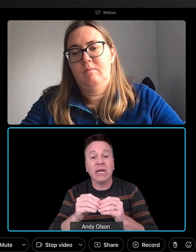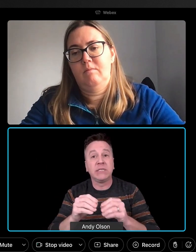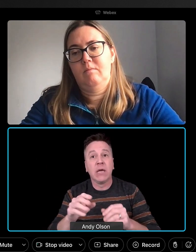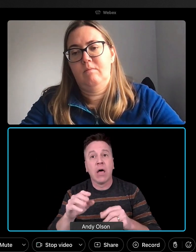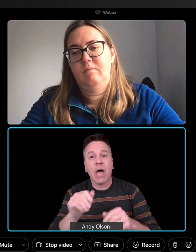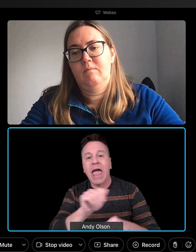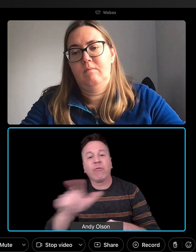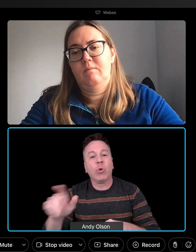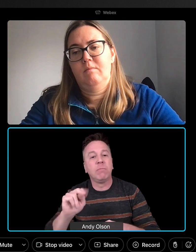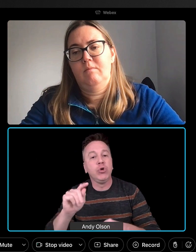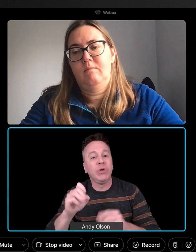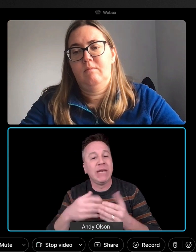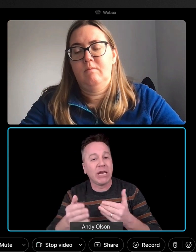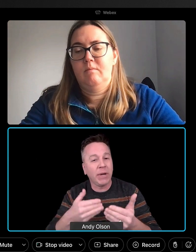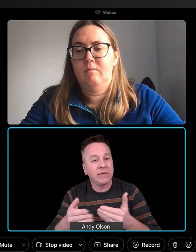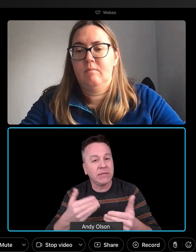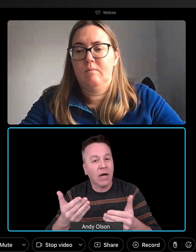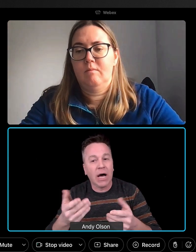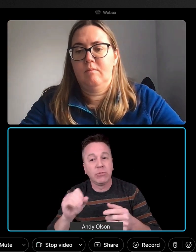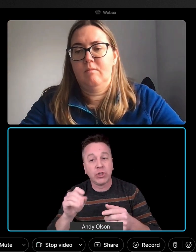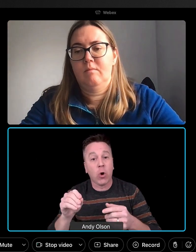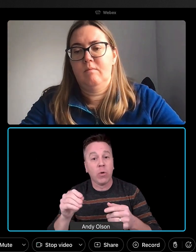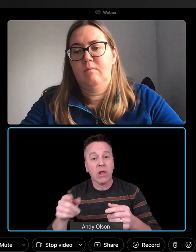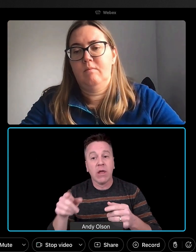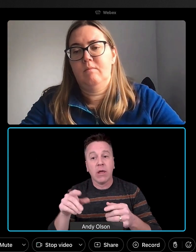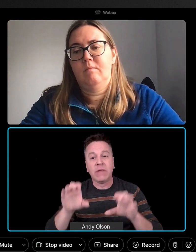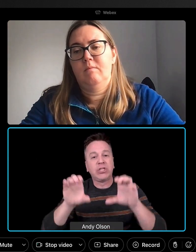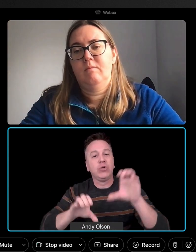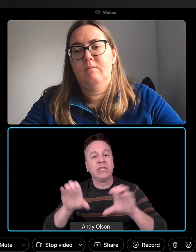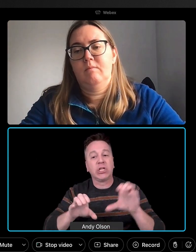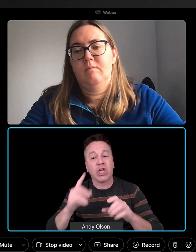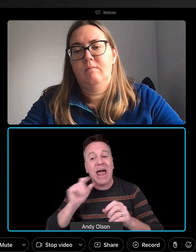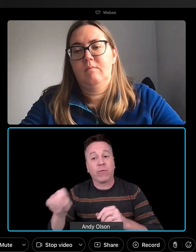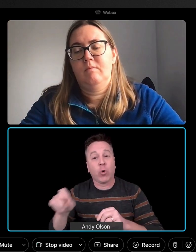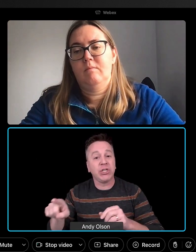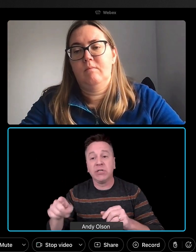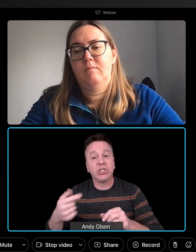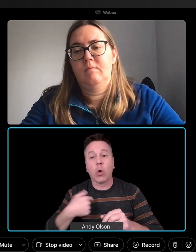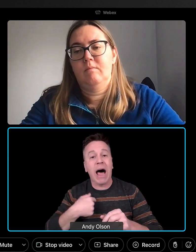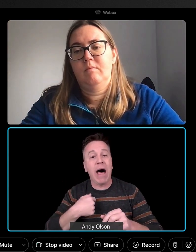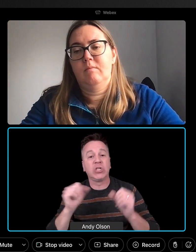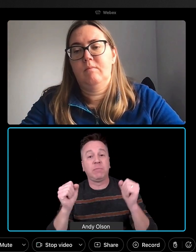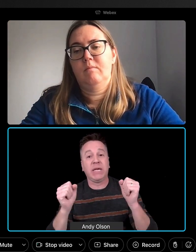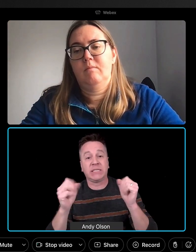those meetings everyone’s muted anyways and using the chat for questions, so I'll just